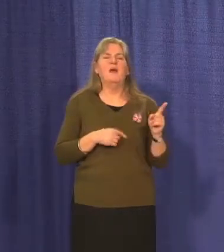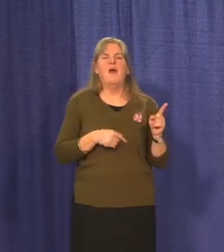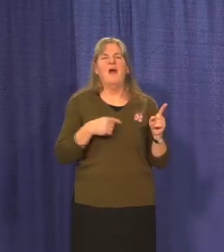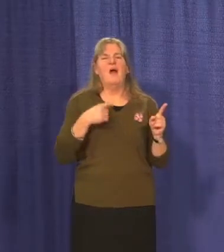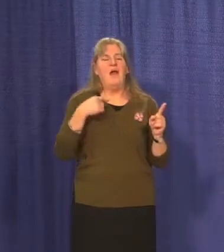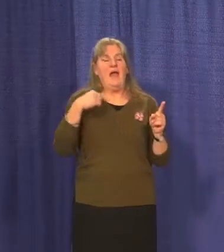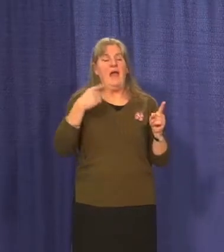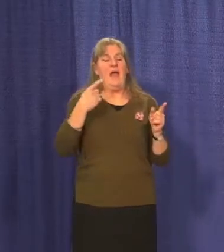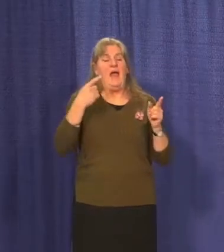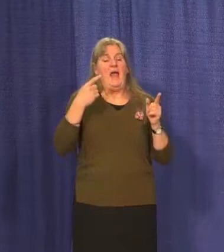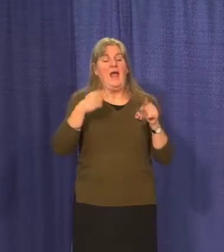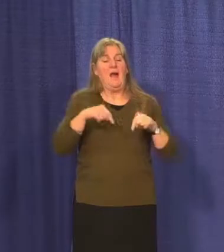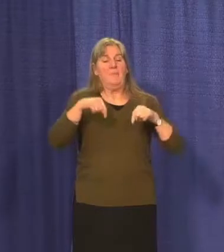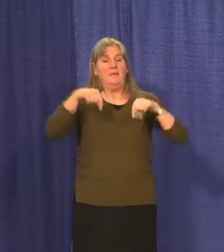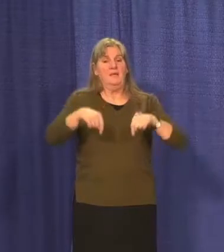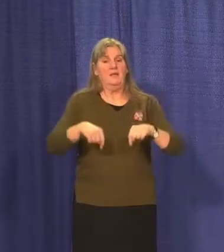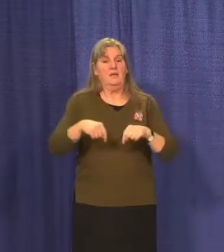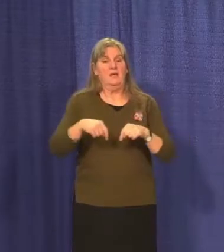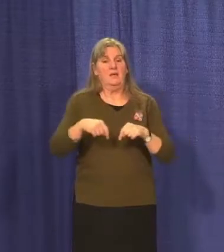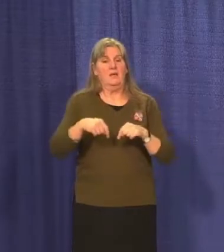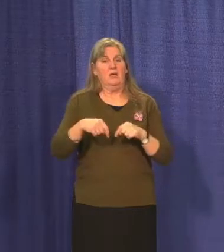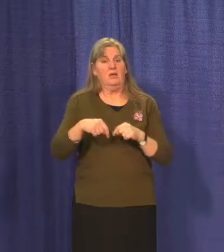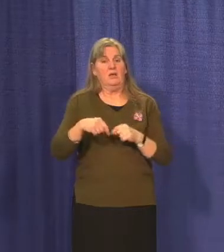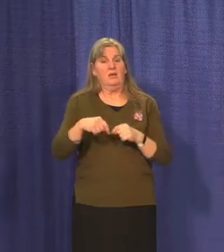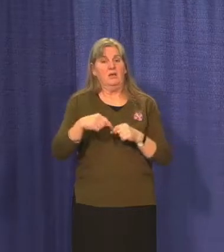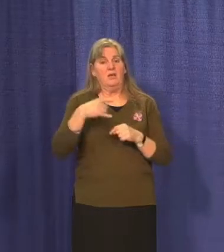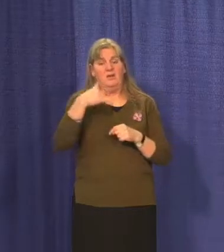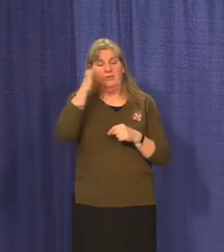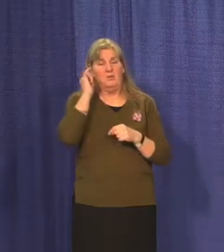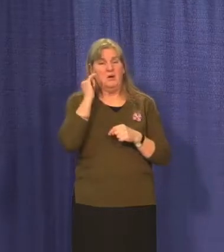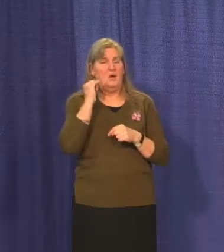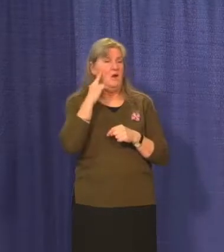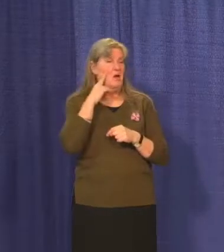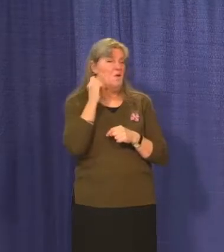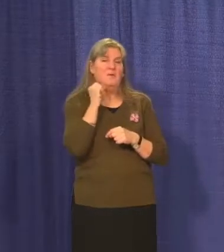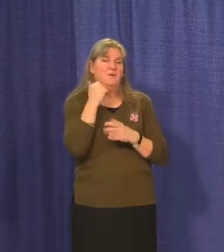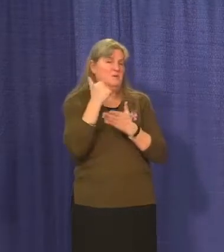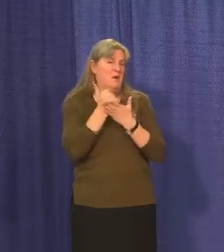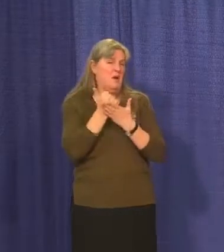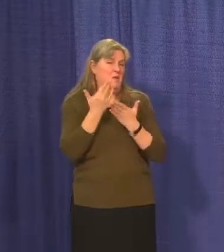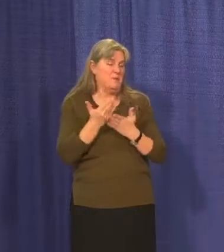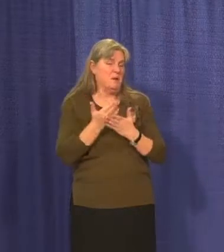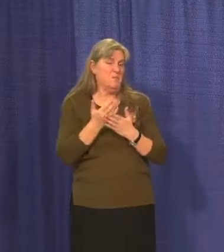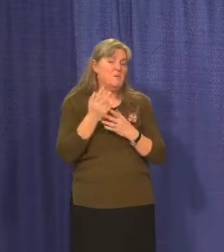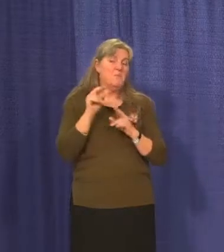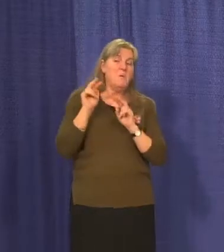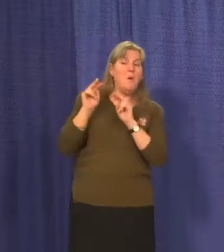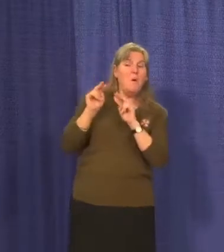would be unlikely to be a useful and practical additional measure. It would be interesting to see